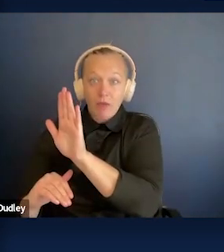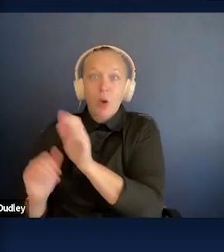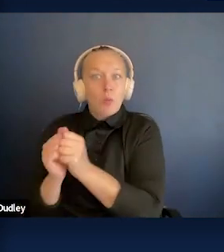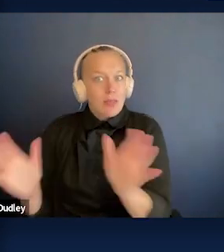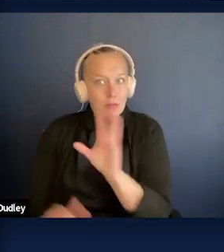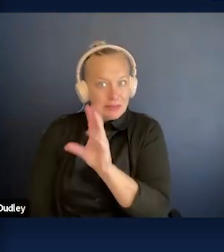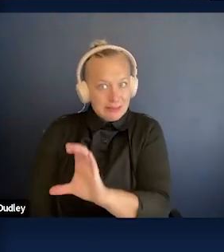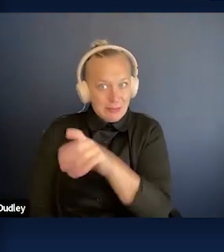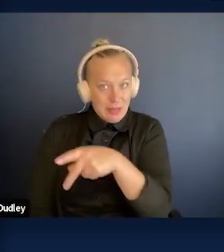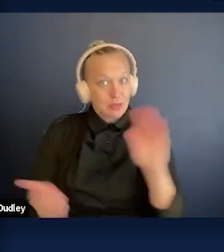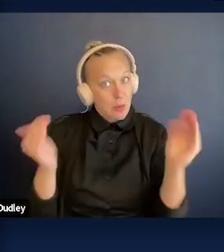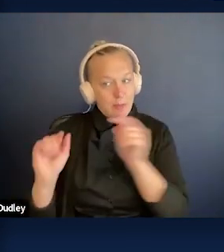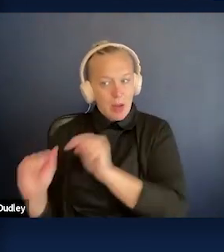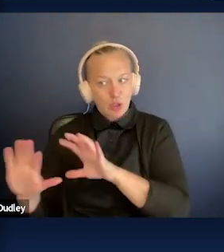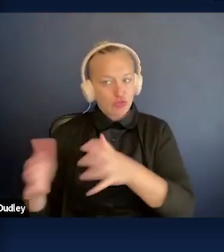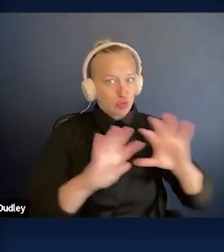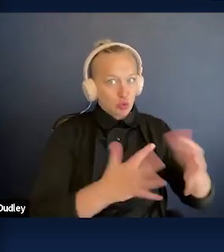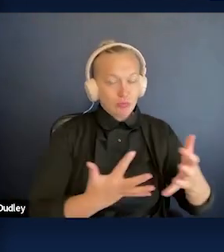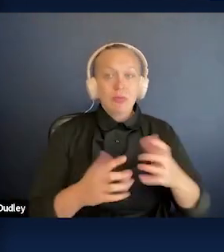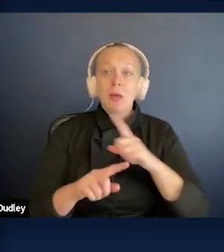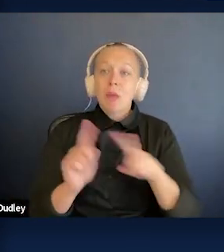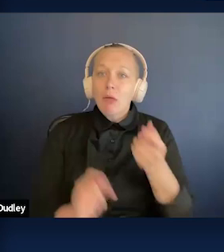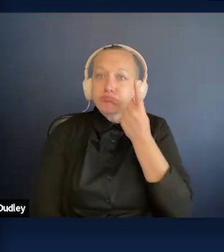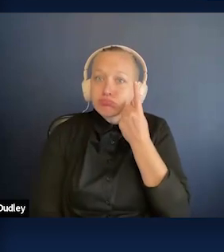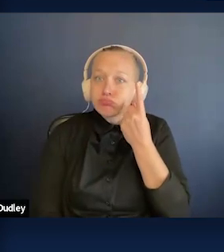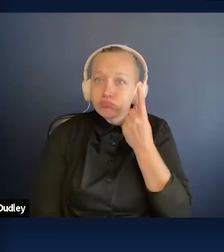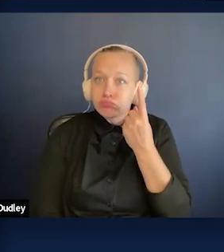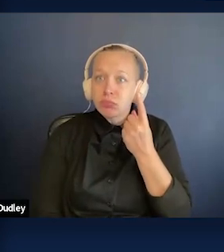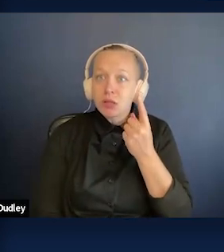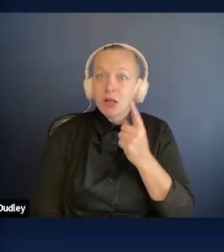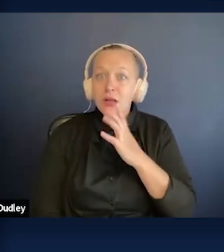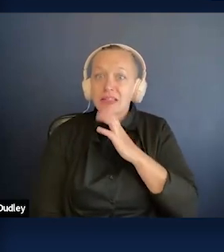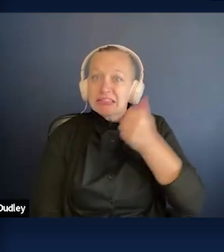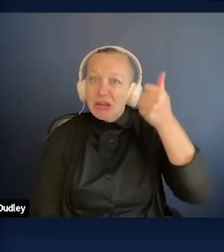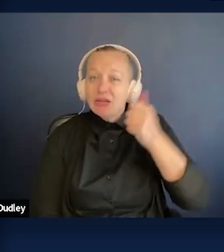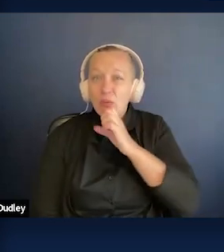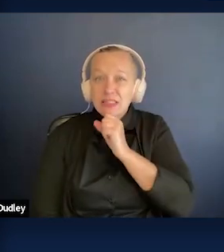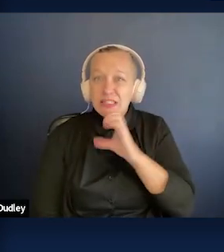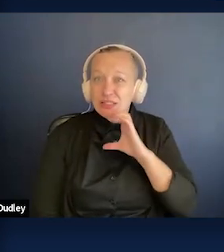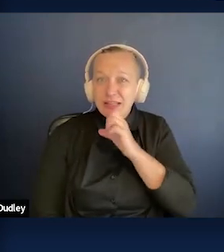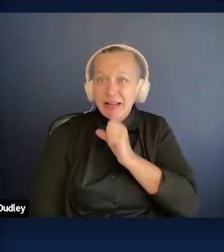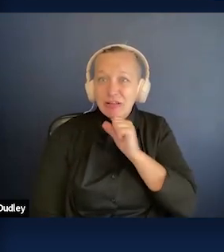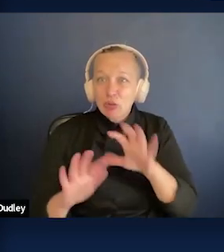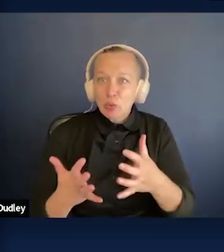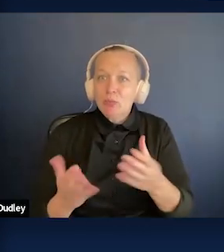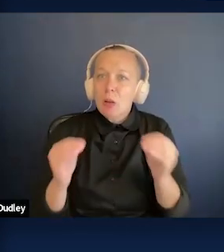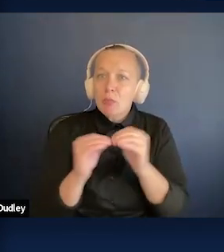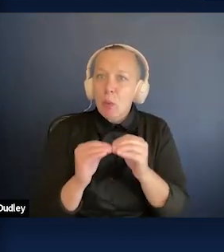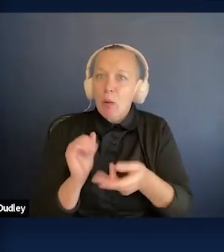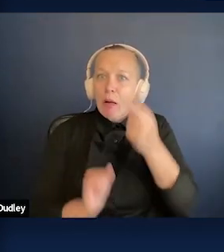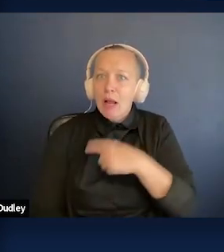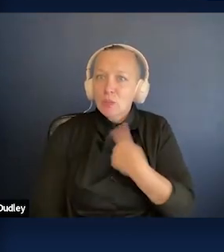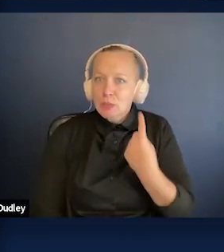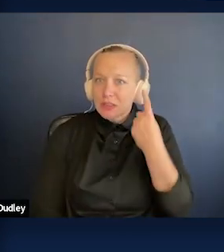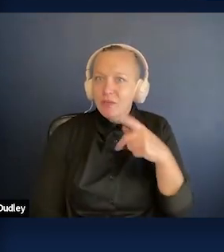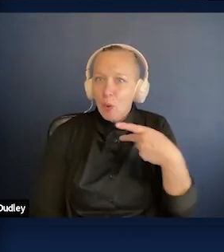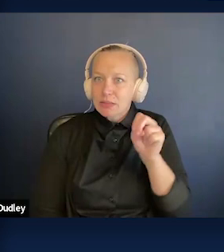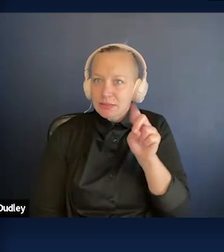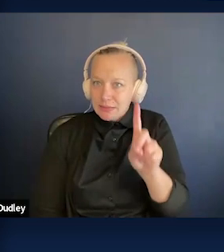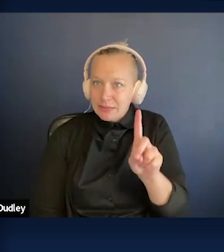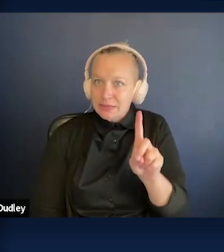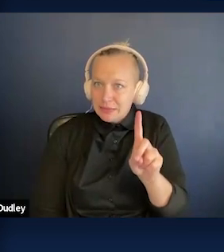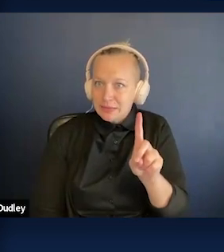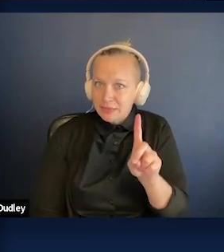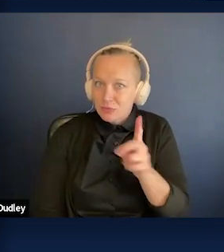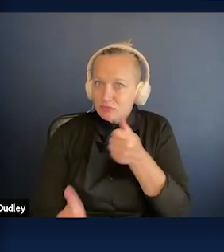Now, the reason is that the elderly is a well-characterized clinical group for enhanced risk of pneumococcal disease in an age group where the CDC recommends routine pneumococcal vaccination for.